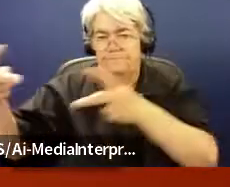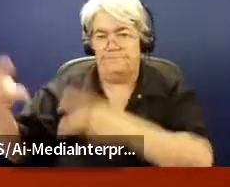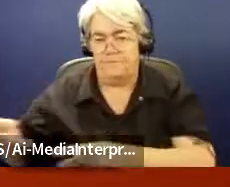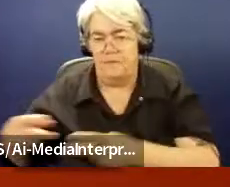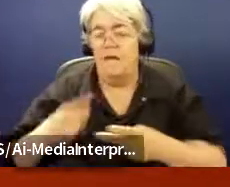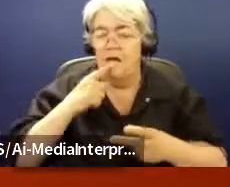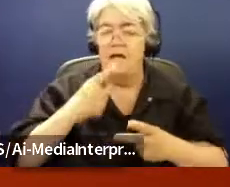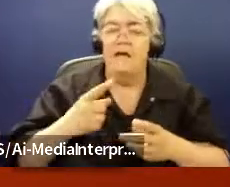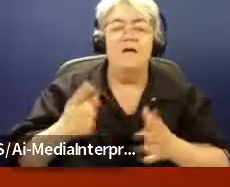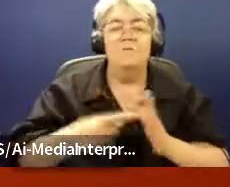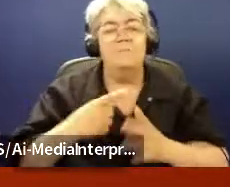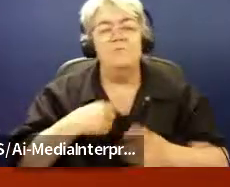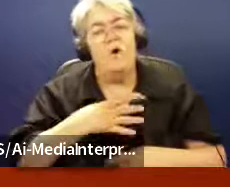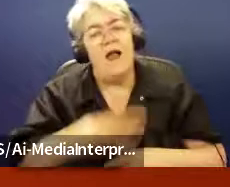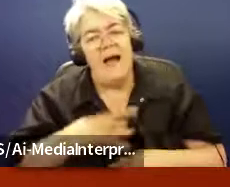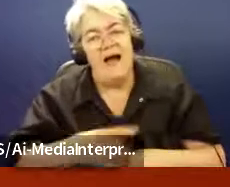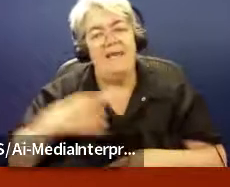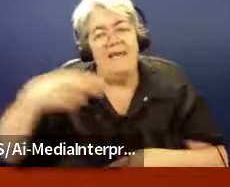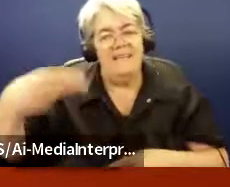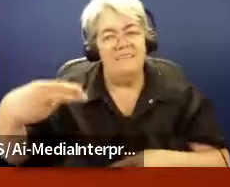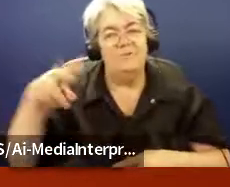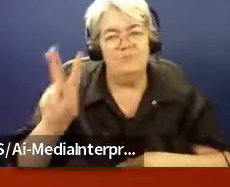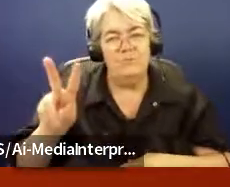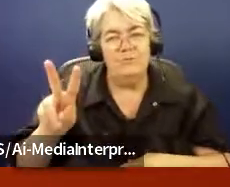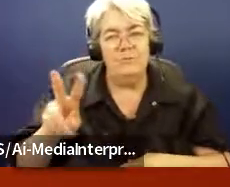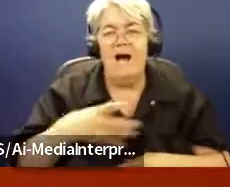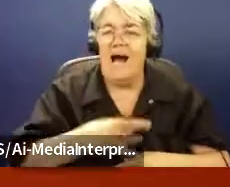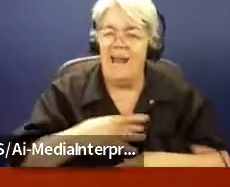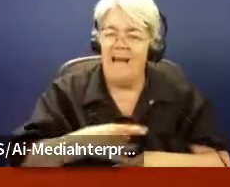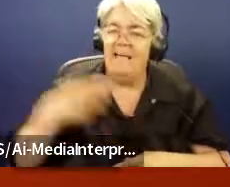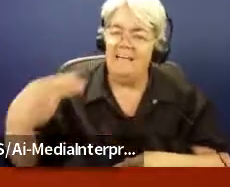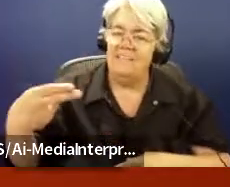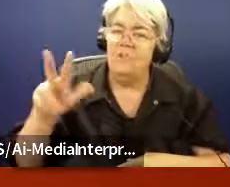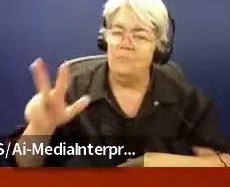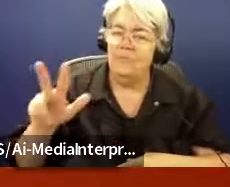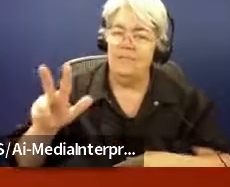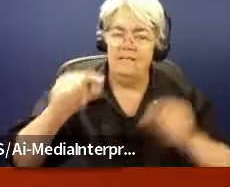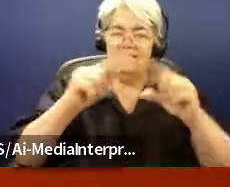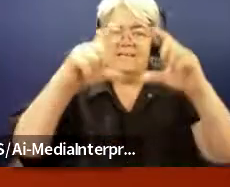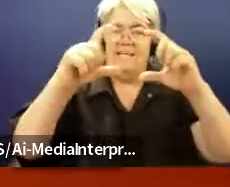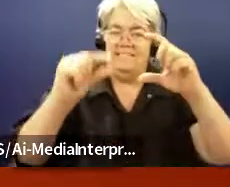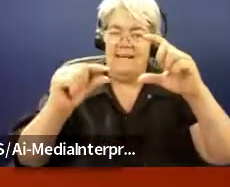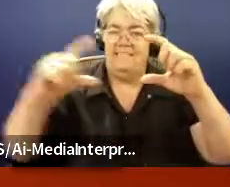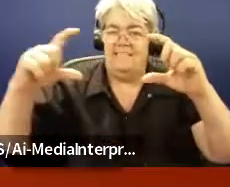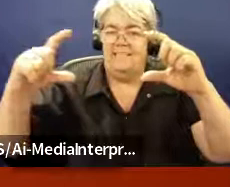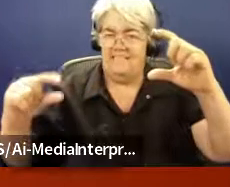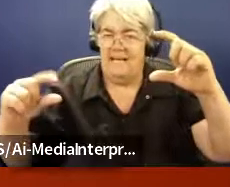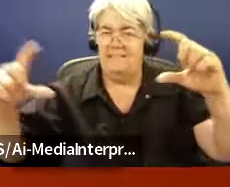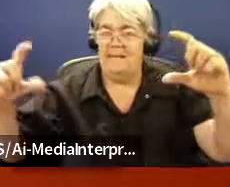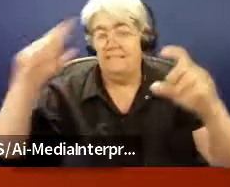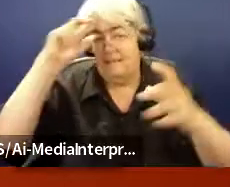making sure we have the important heading infrastructure, sometimes people are like I really like the size of the